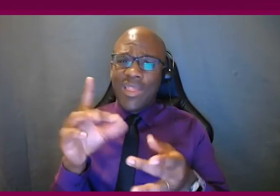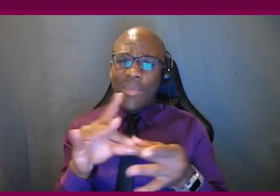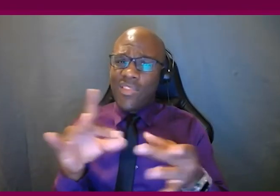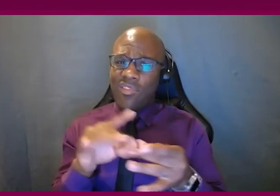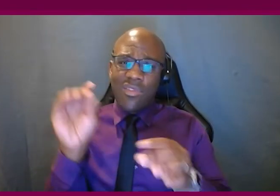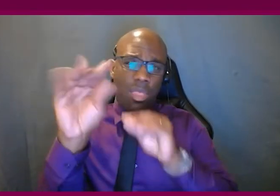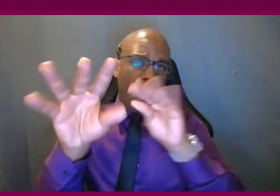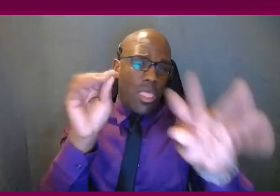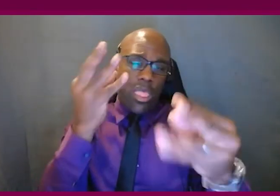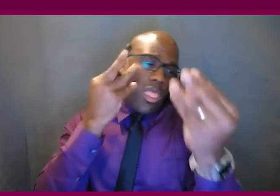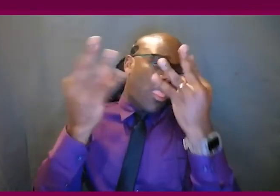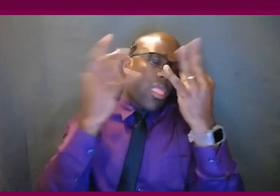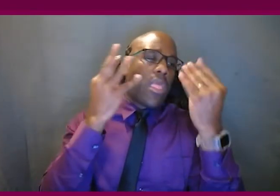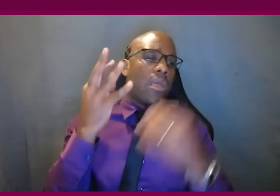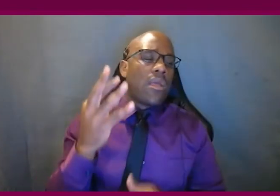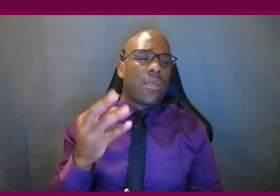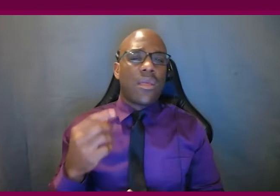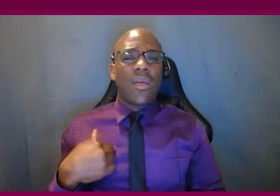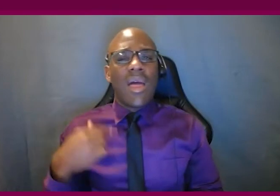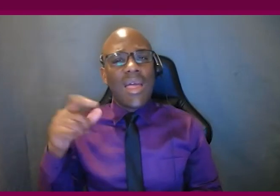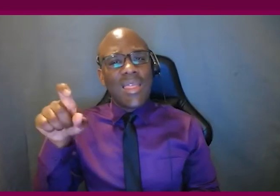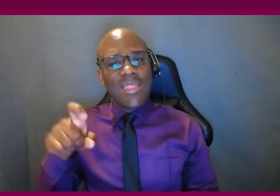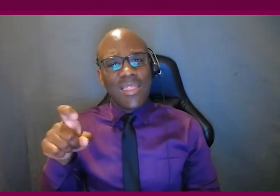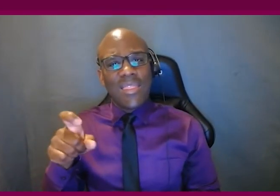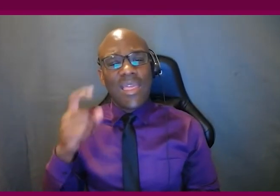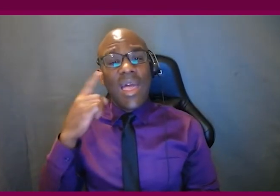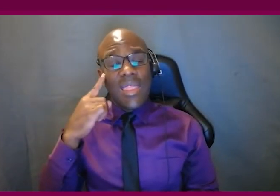and making that a big priority in our lives.